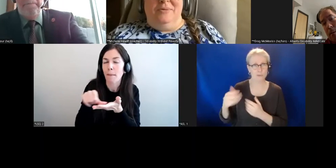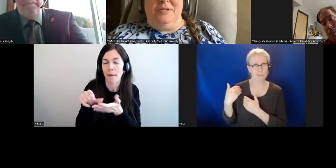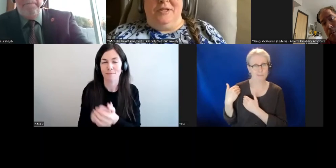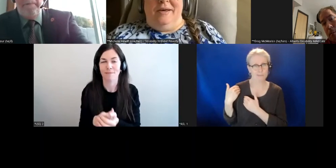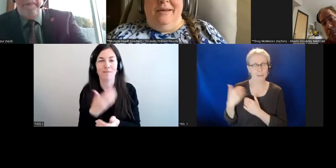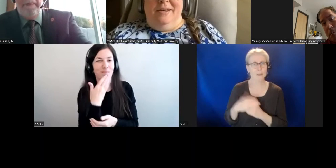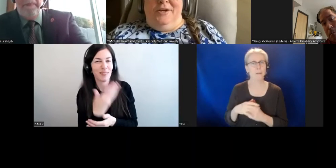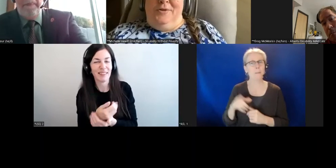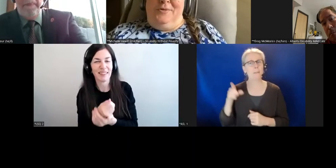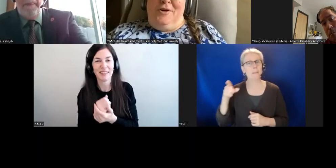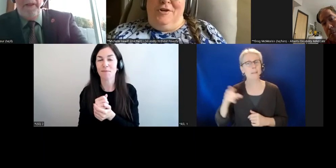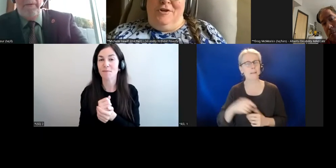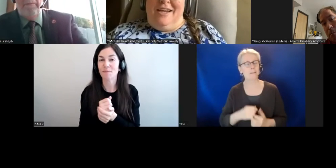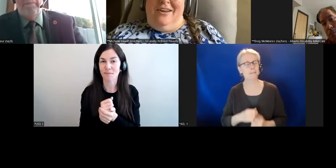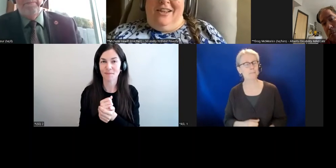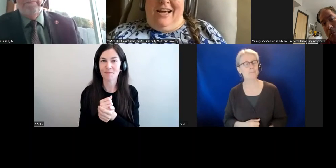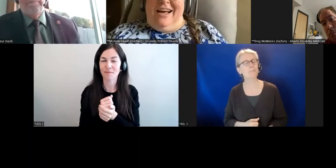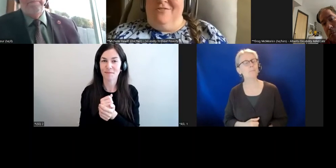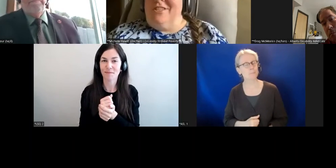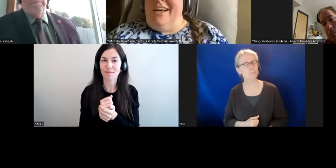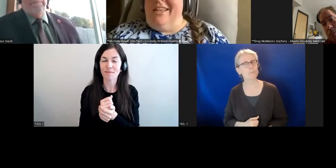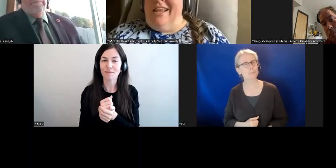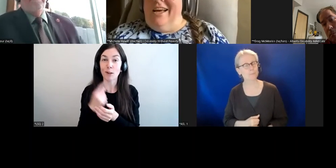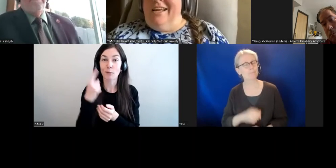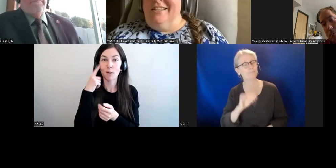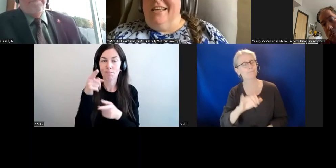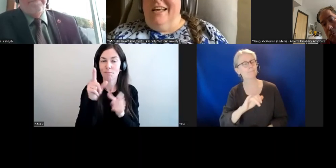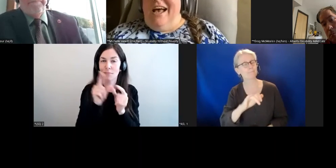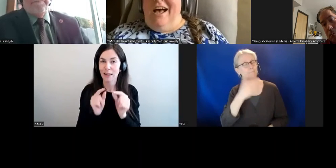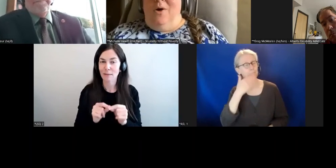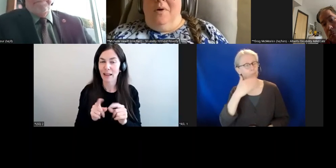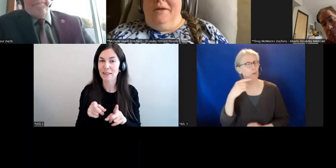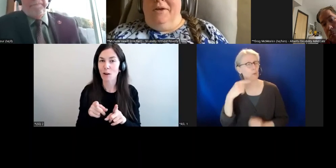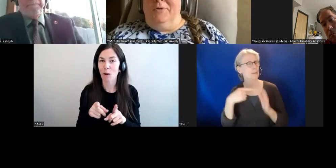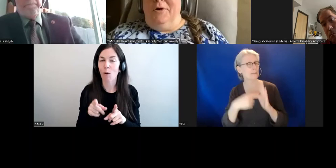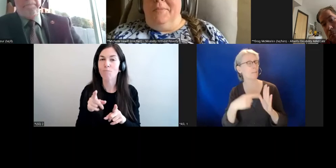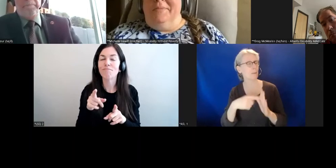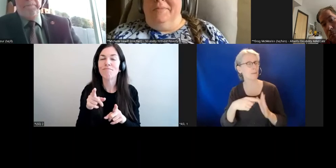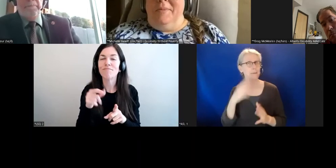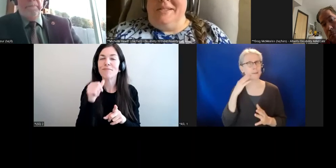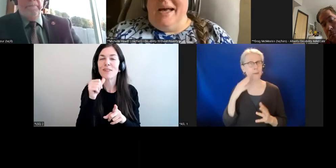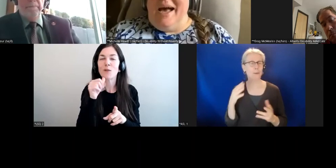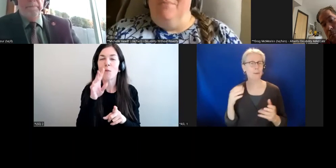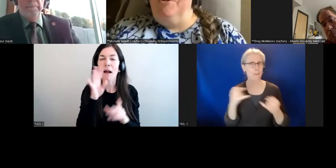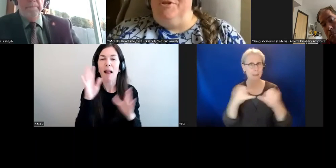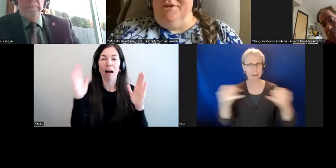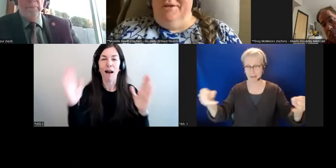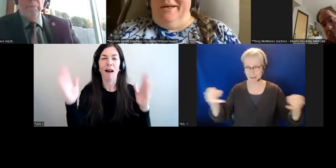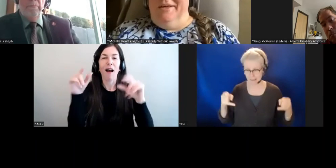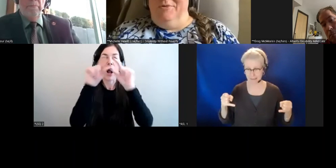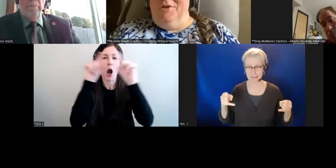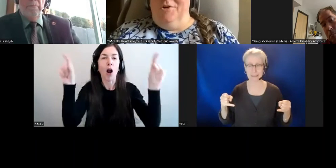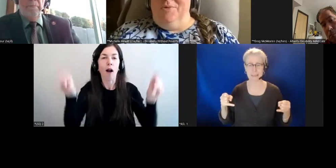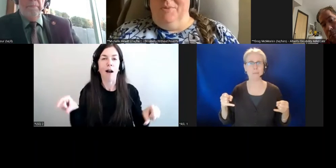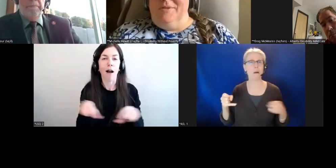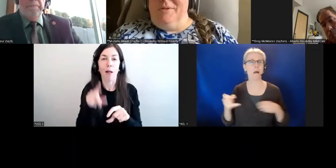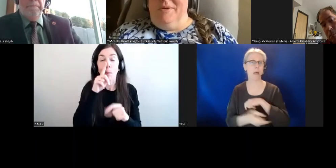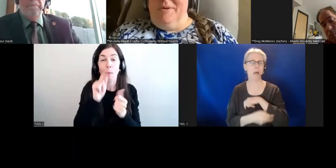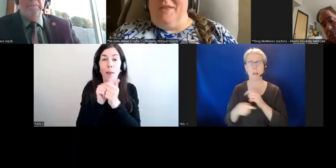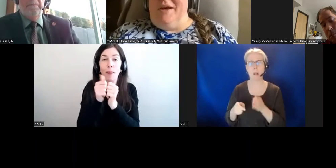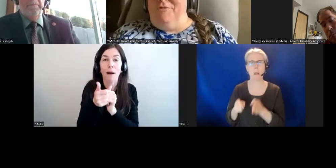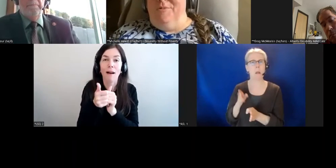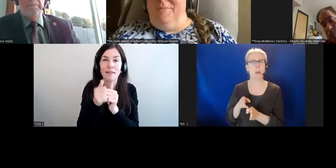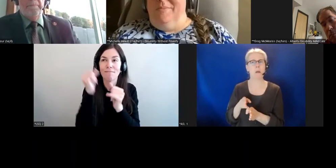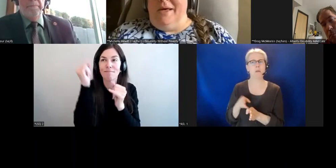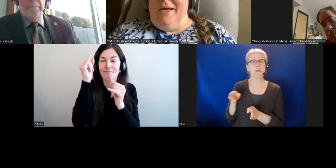ABOUT NOT COLOURING OUTSIDE THE LINES, HOW NO MATTER HOW MUCH YOU WANT TO BUILD THAT ROOM,